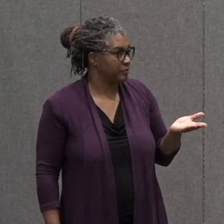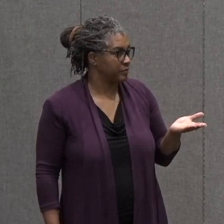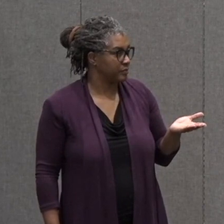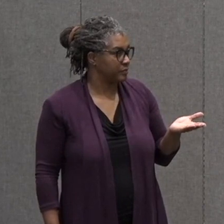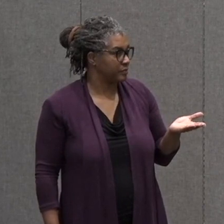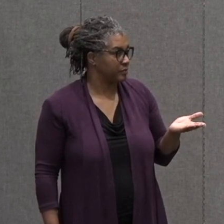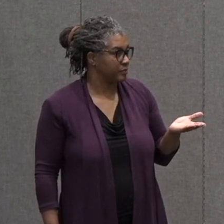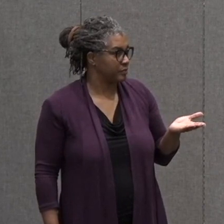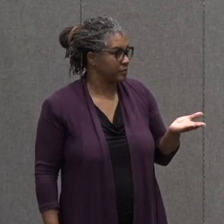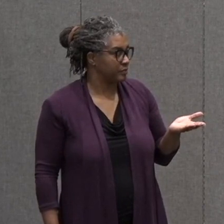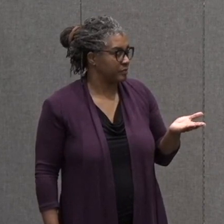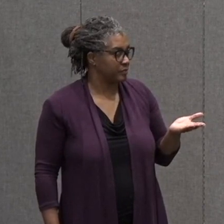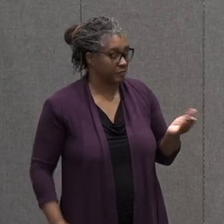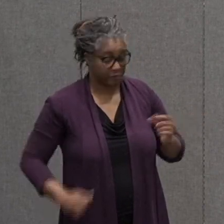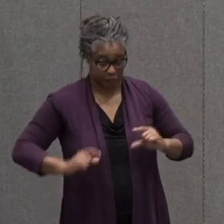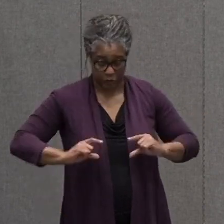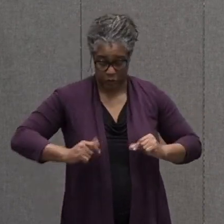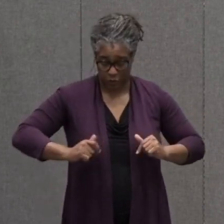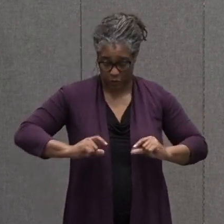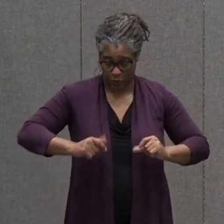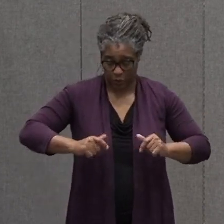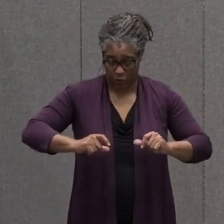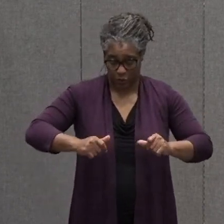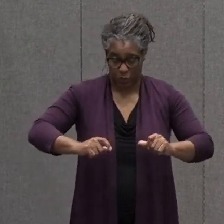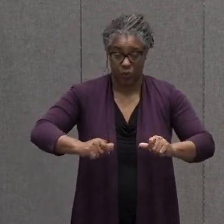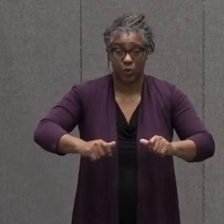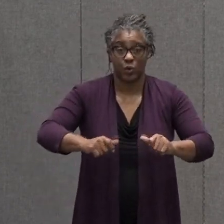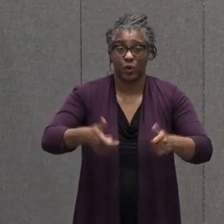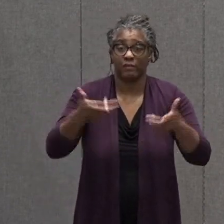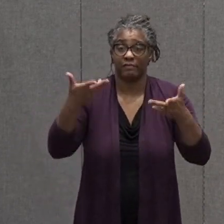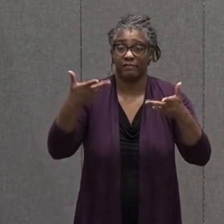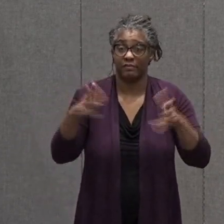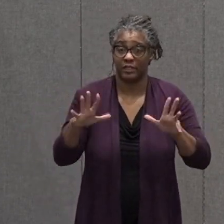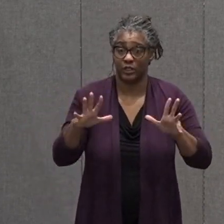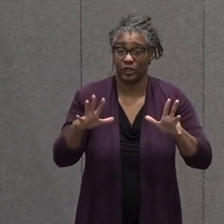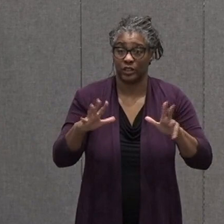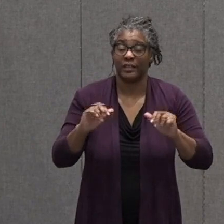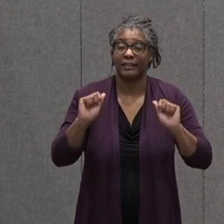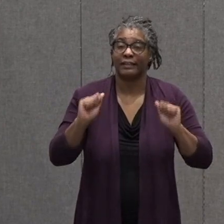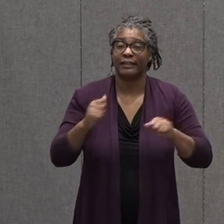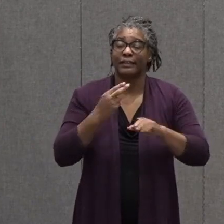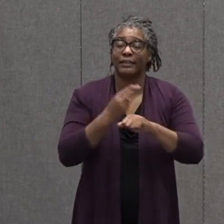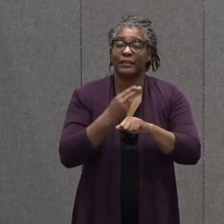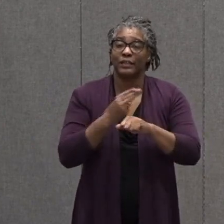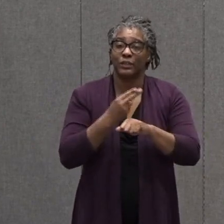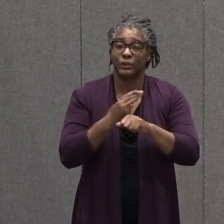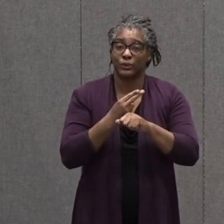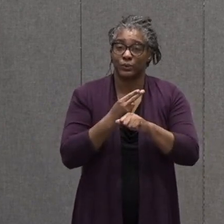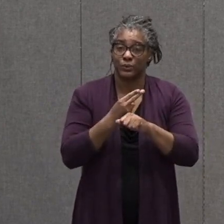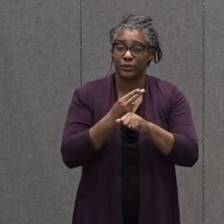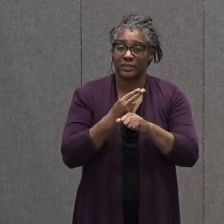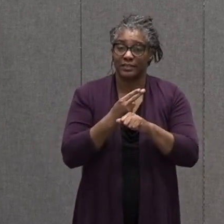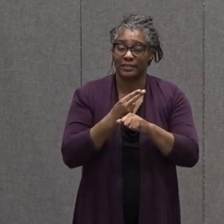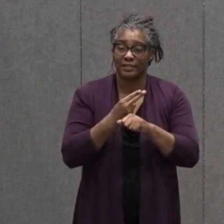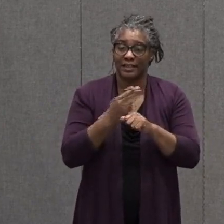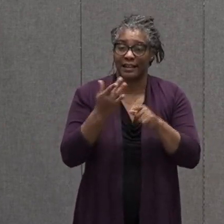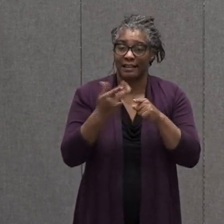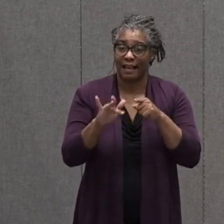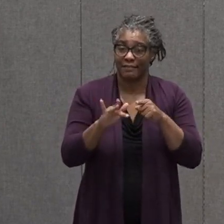After I roll up the tortilla, I can use my knife and I can gently cut into bite-sized pieces